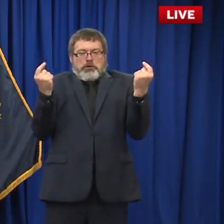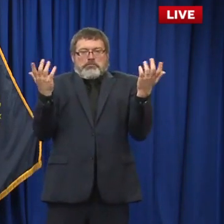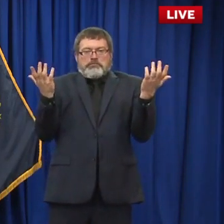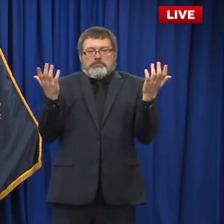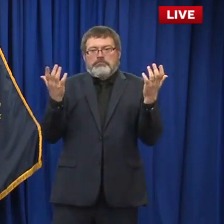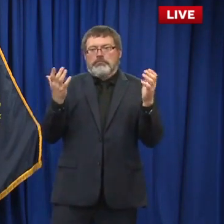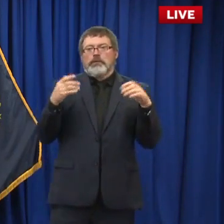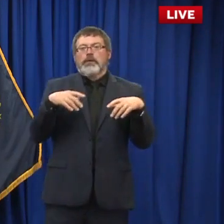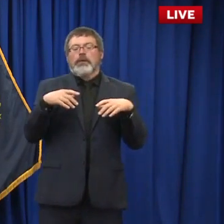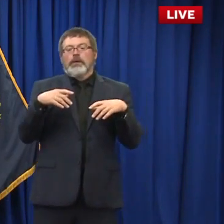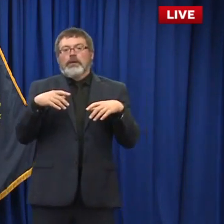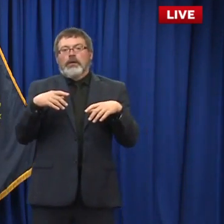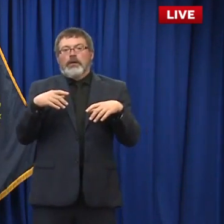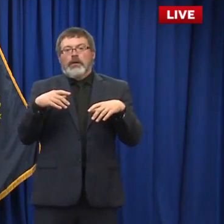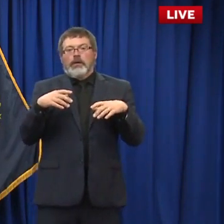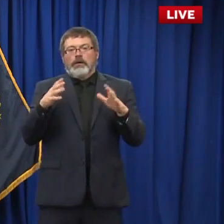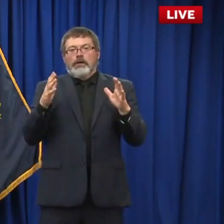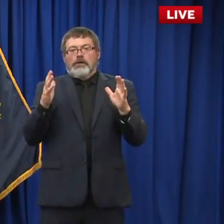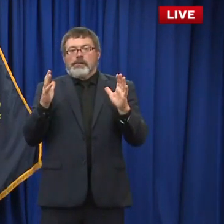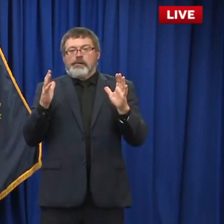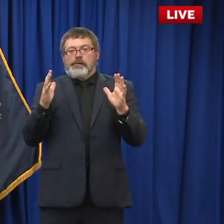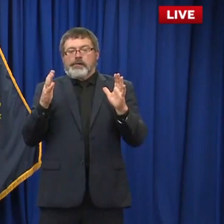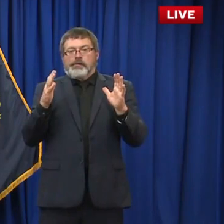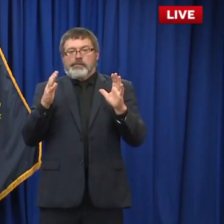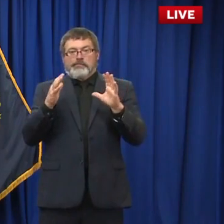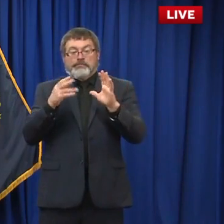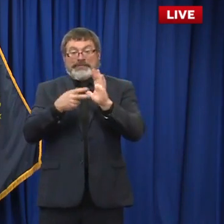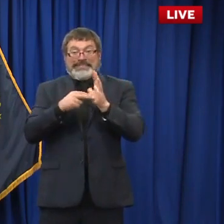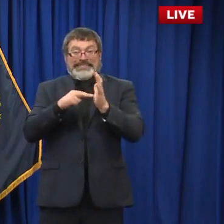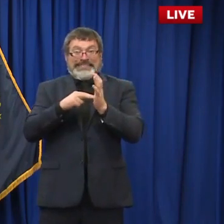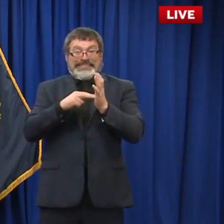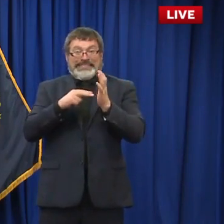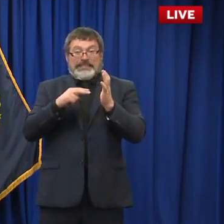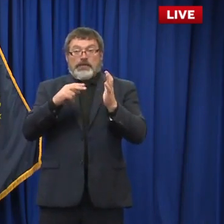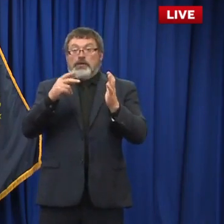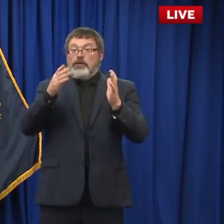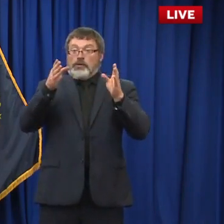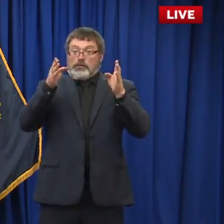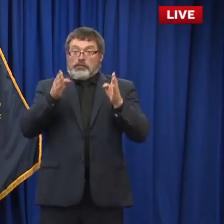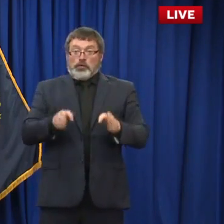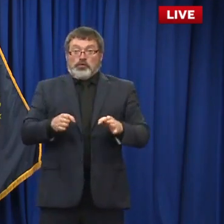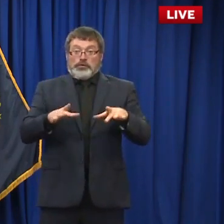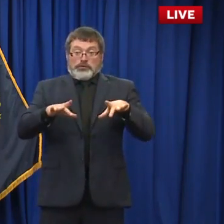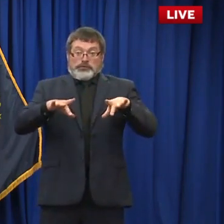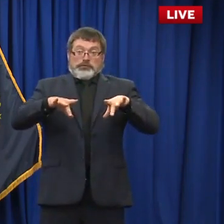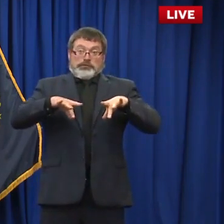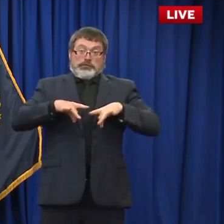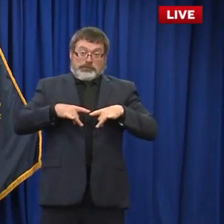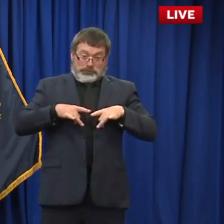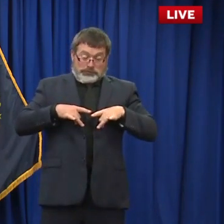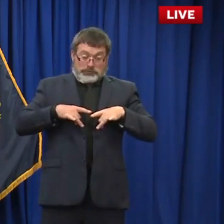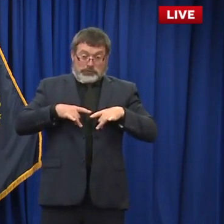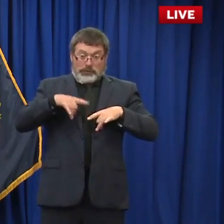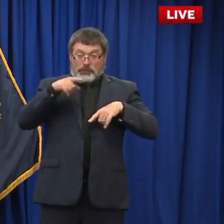SOME OF THE DISTINCTION THAT, YOU KNOW, -- IT DOESN'T MEAN THAT THAT PERSON CONTRACTED COVID IN THEIR WORKPLACE.